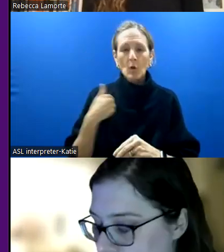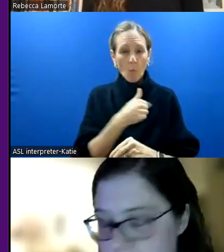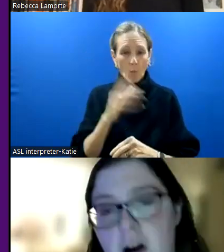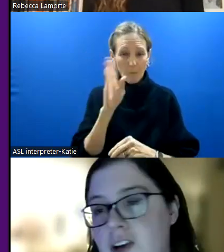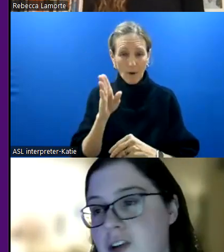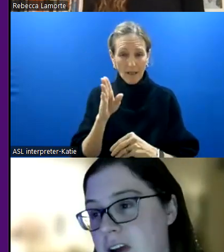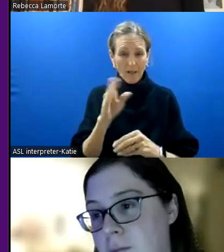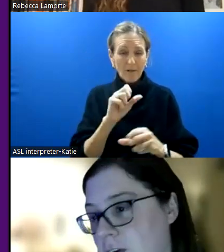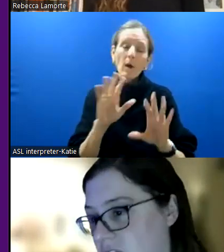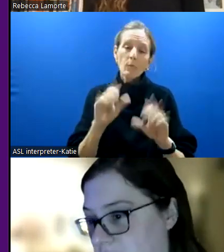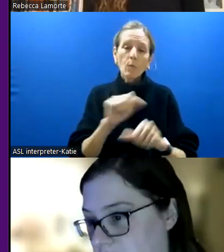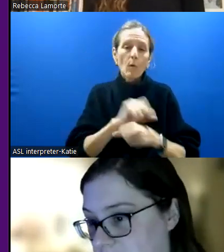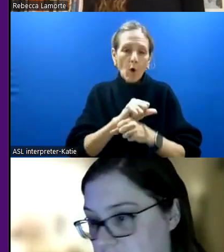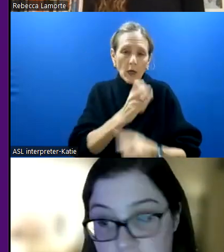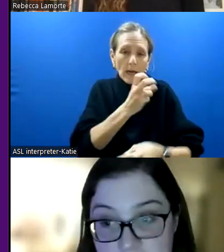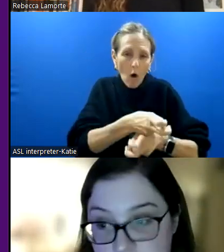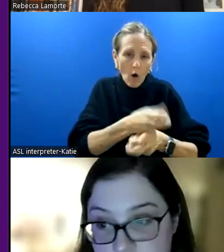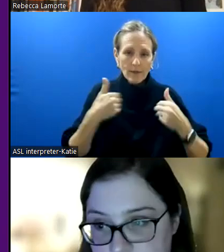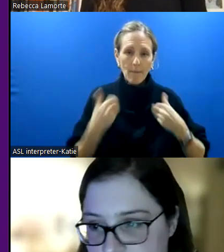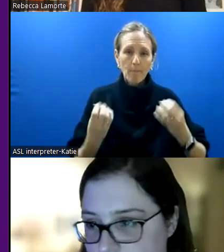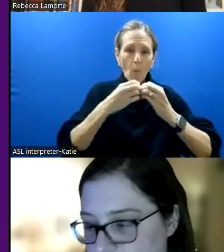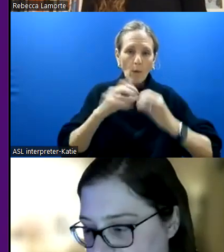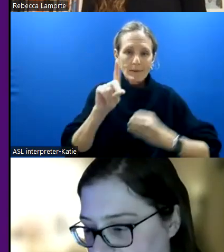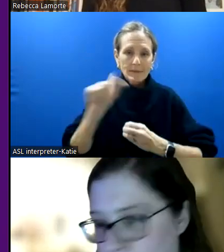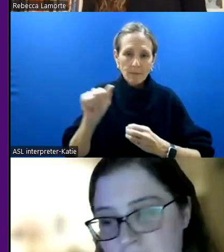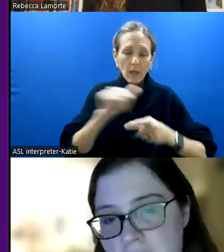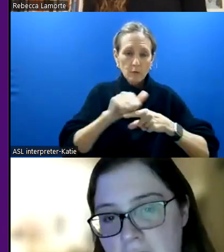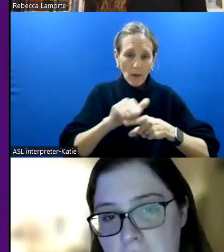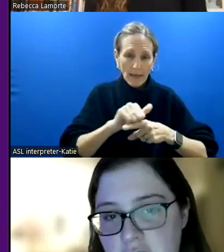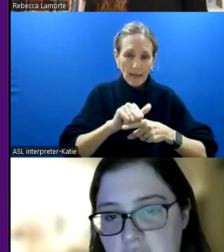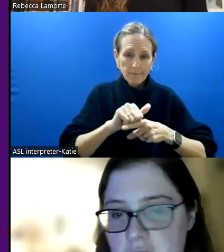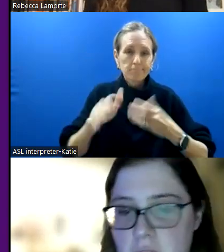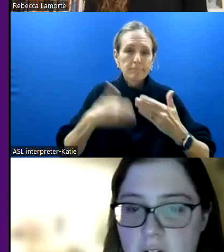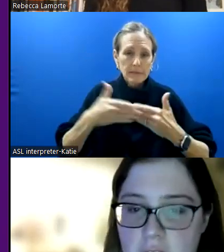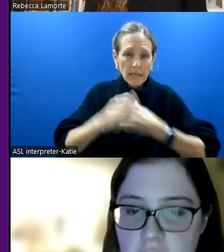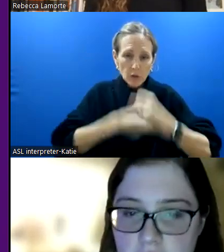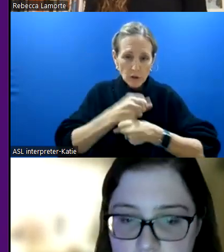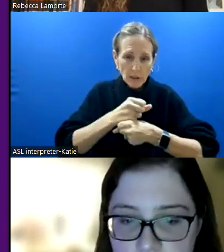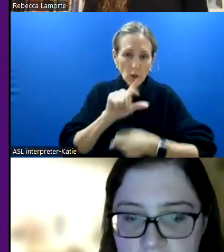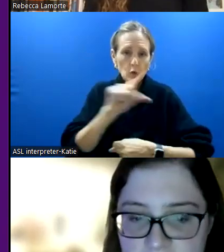We're working hard to bring more Disability Victory training in 2024, so make sure that you are on our email list